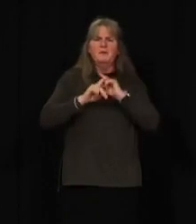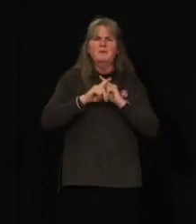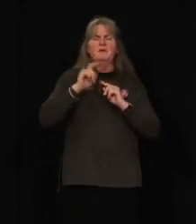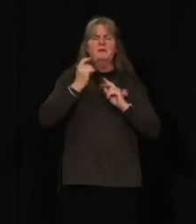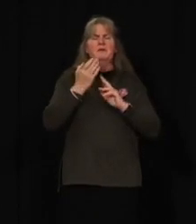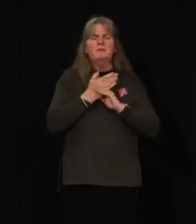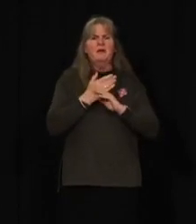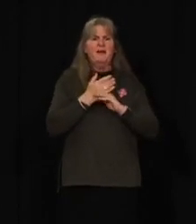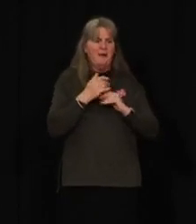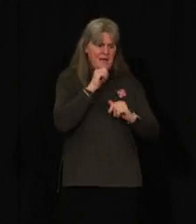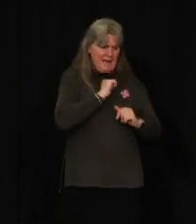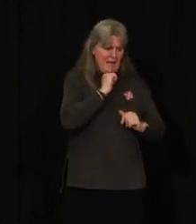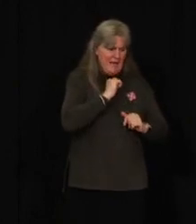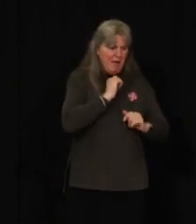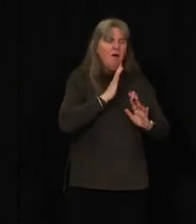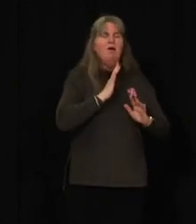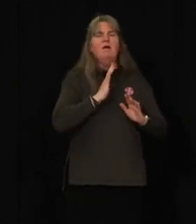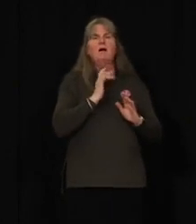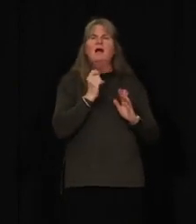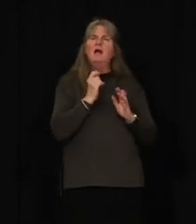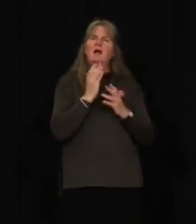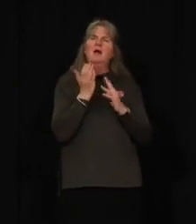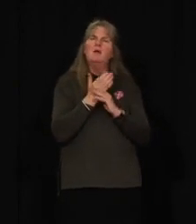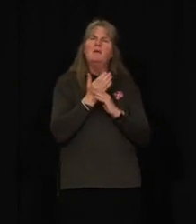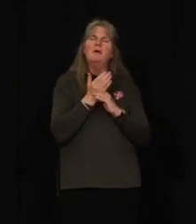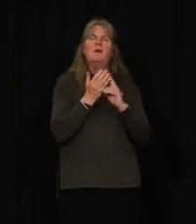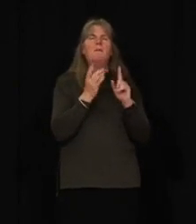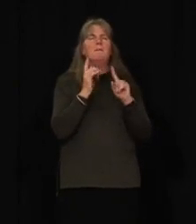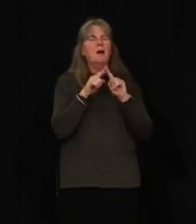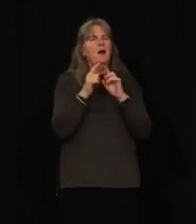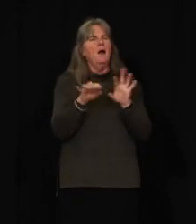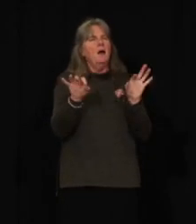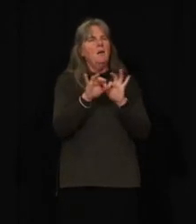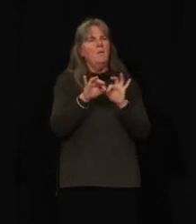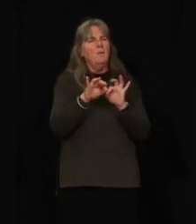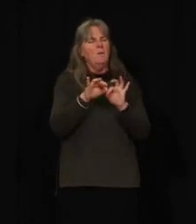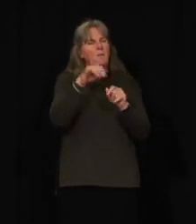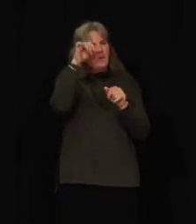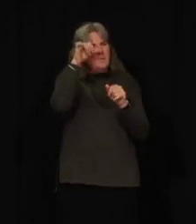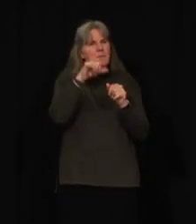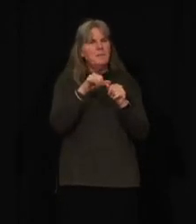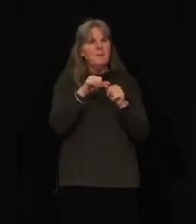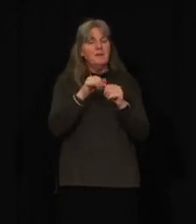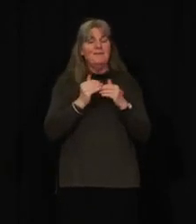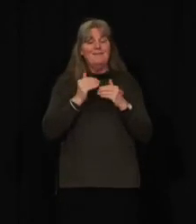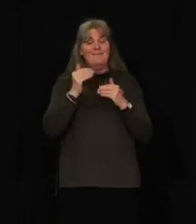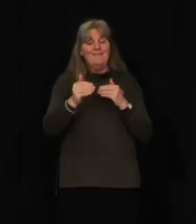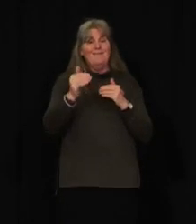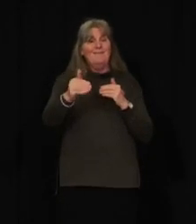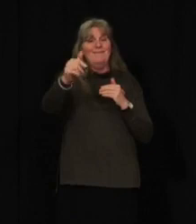need a break.